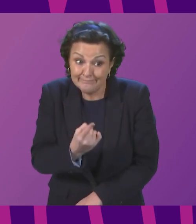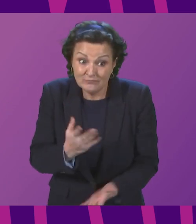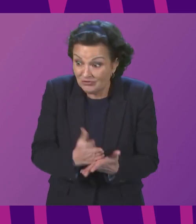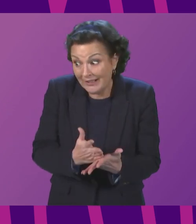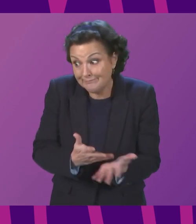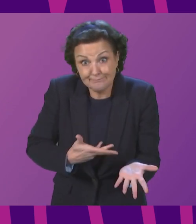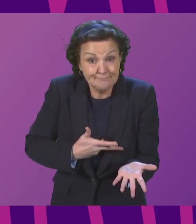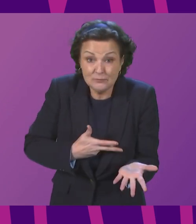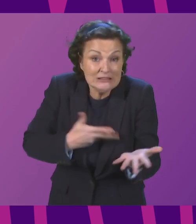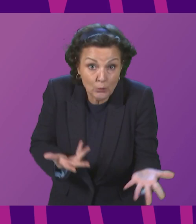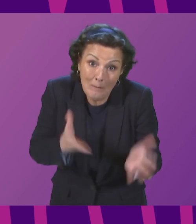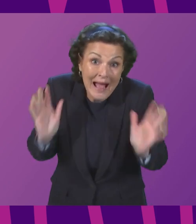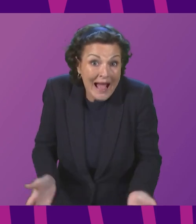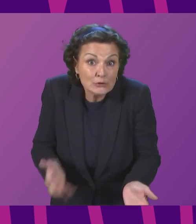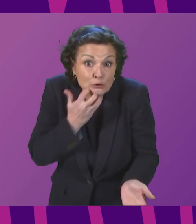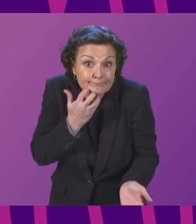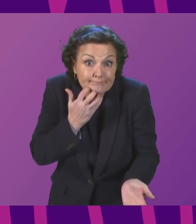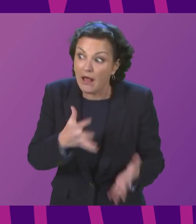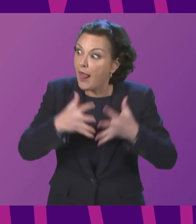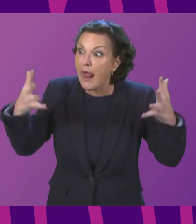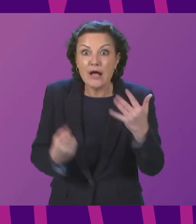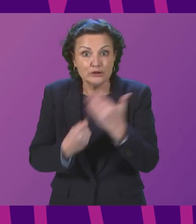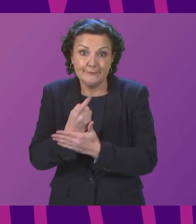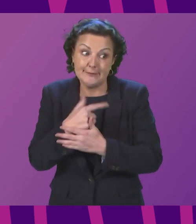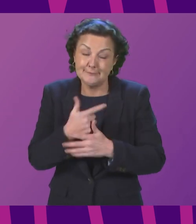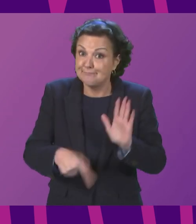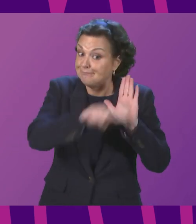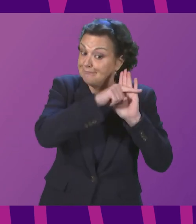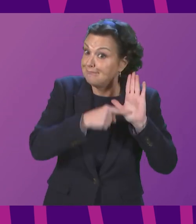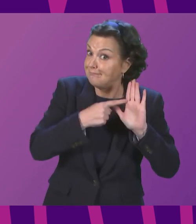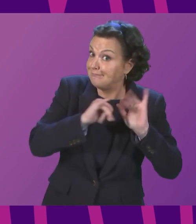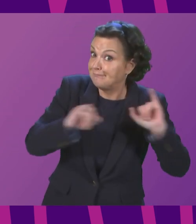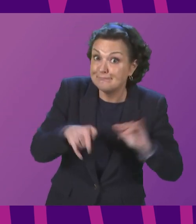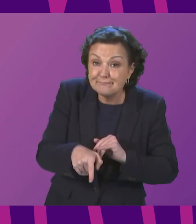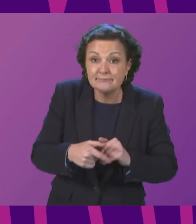on large events. We know that the hospitality environment, where people come together in